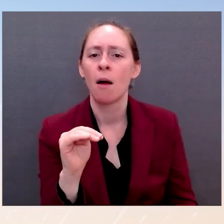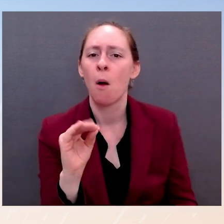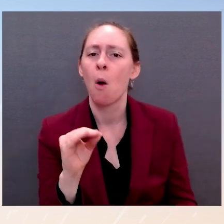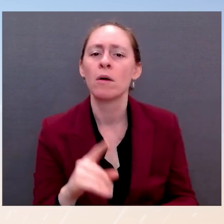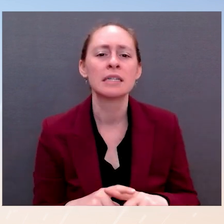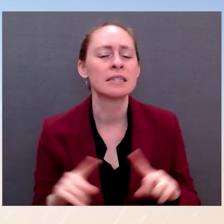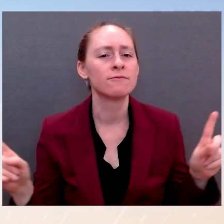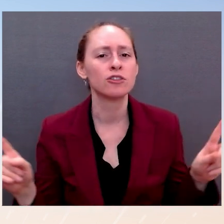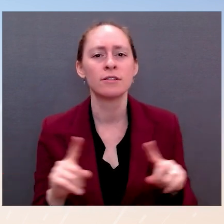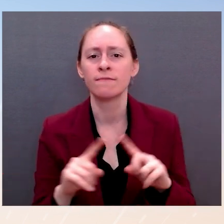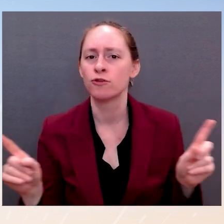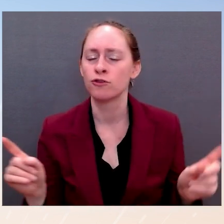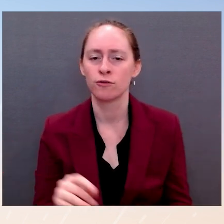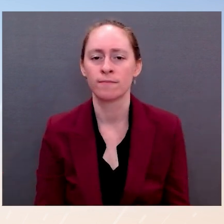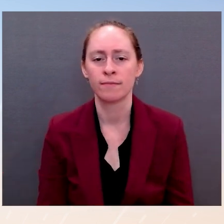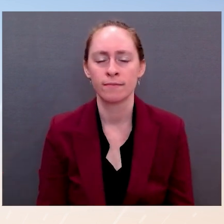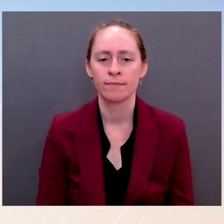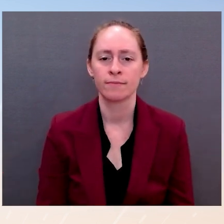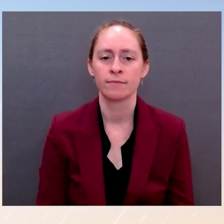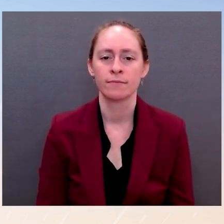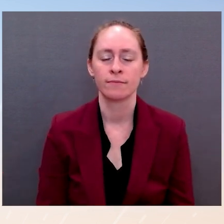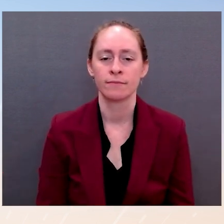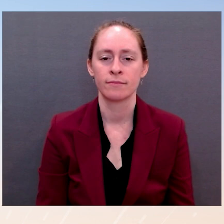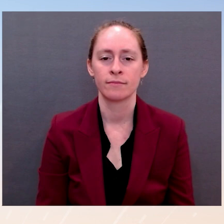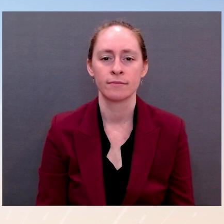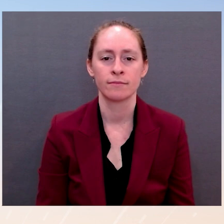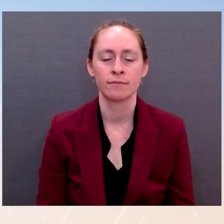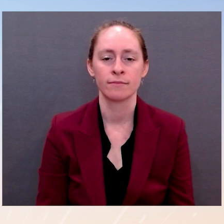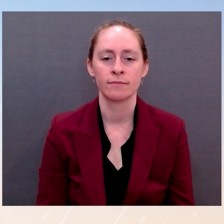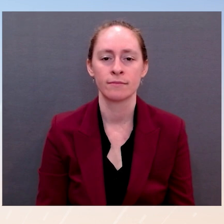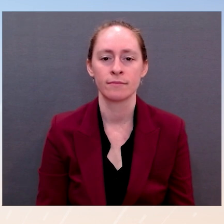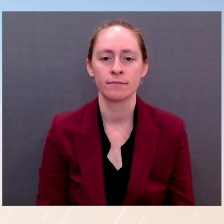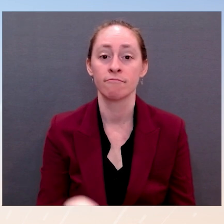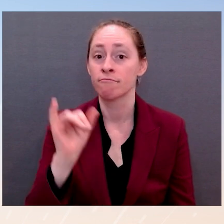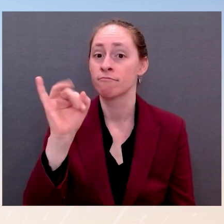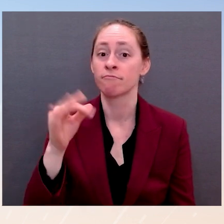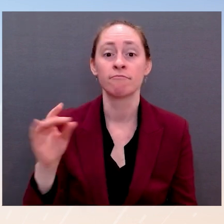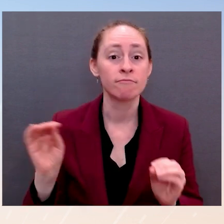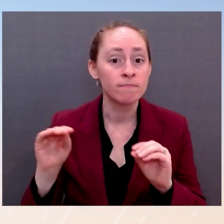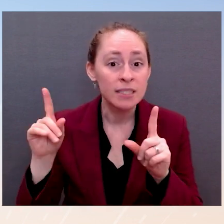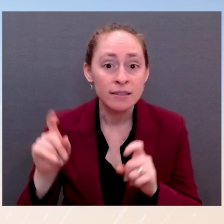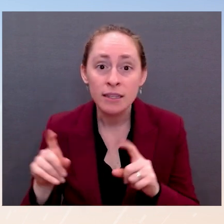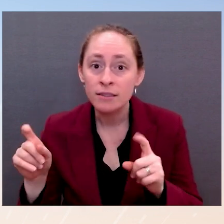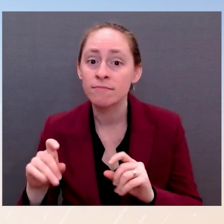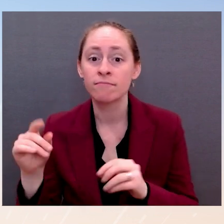and can be extremely effective. But if black people don't get the tests necessary,